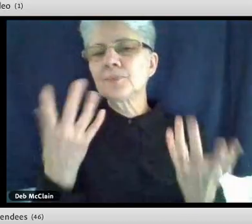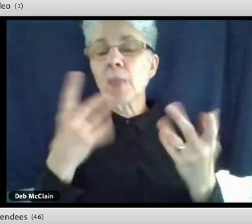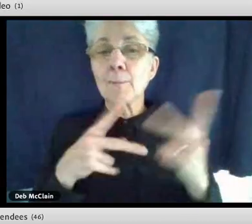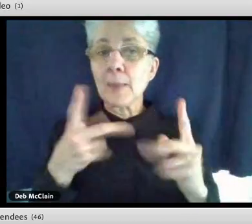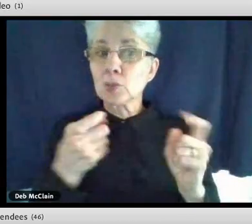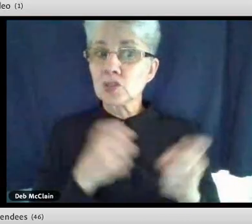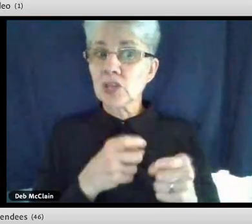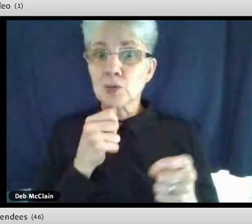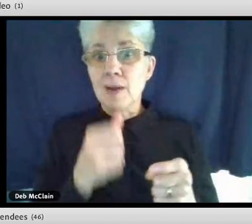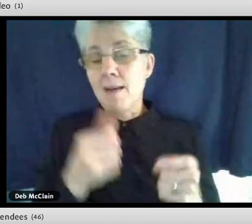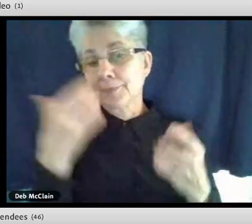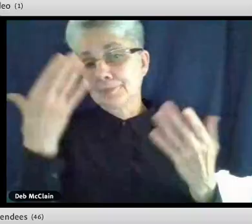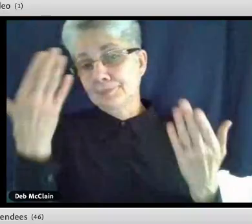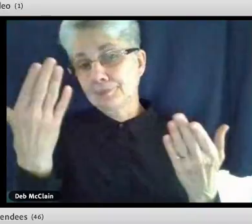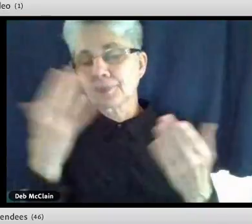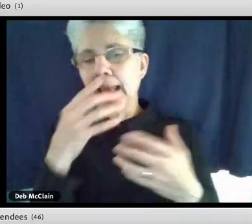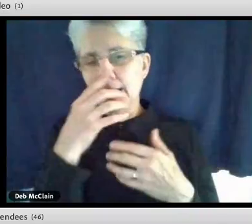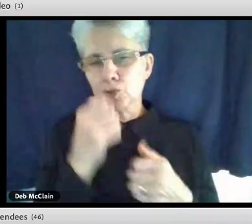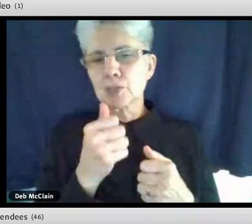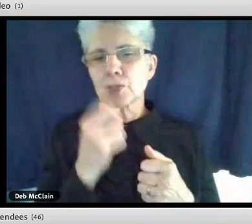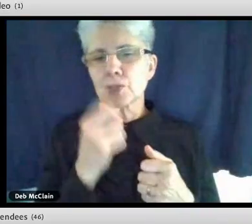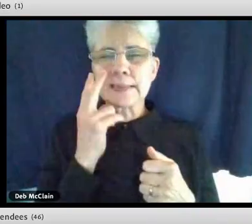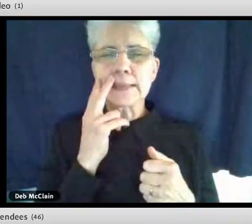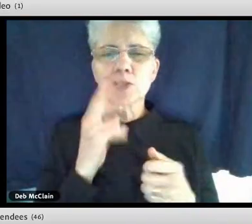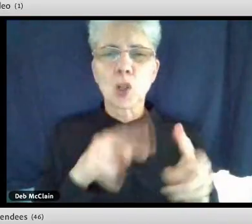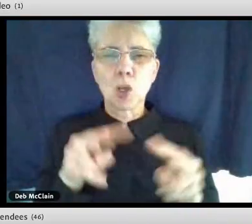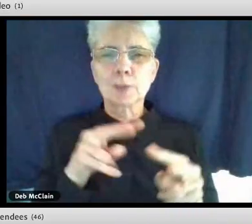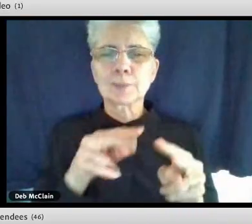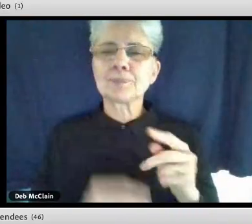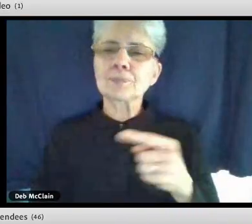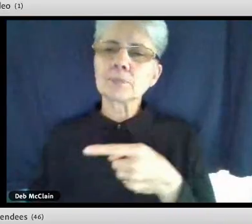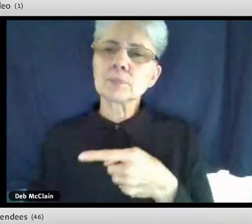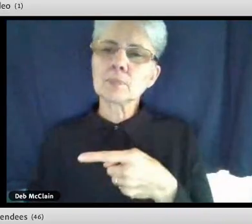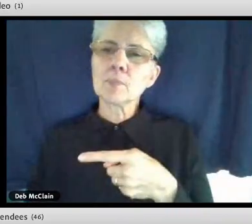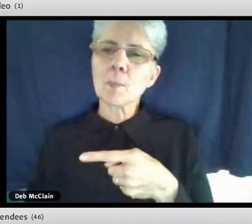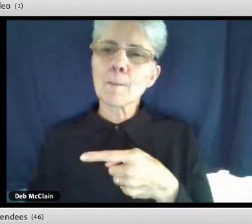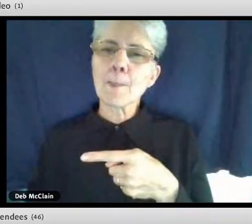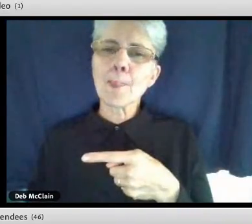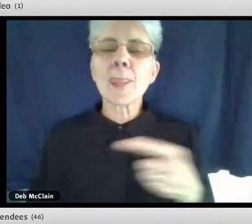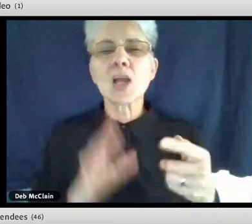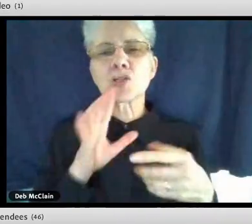It'd be an interesting study to look at. So talk to you about hoaxes, I'm going to run through a couple of these,